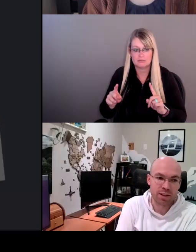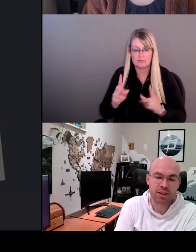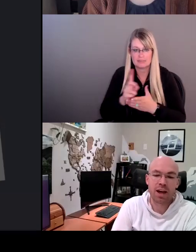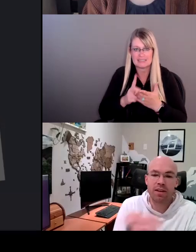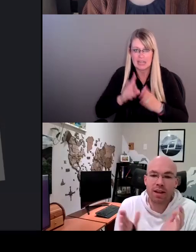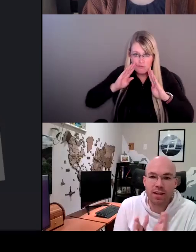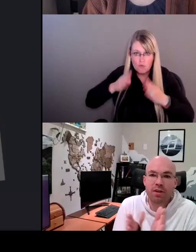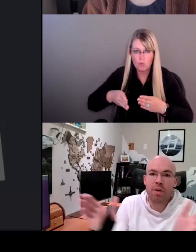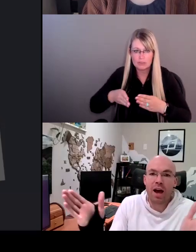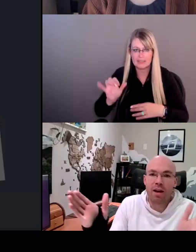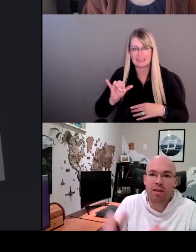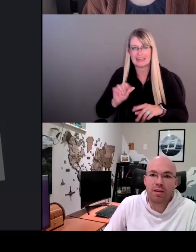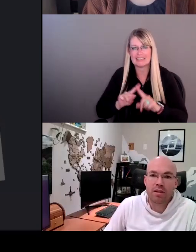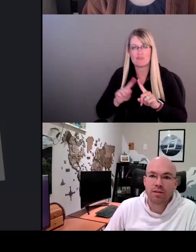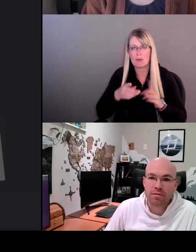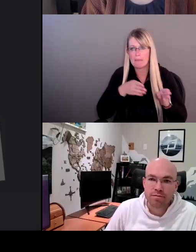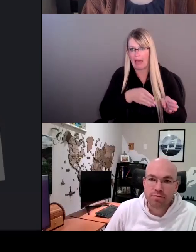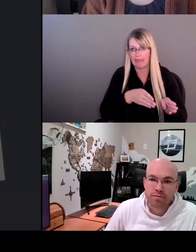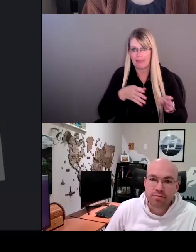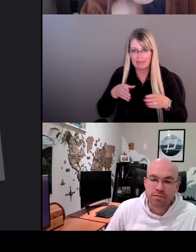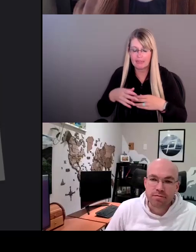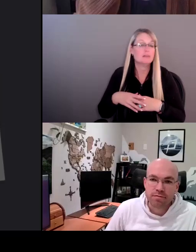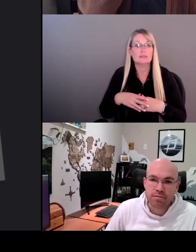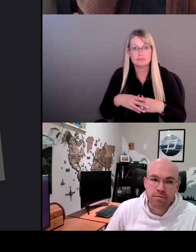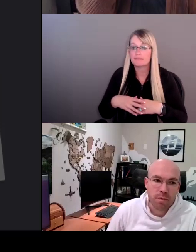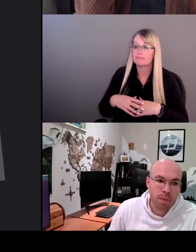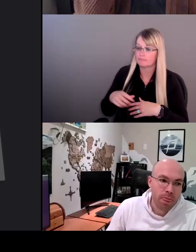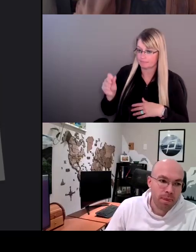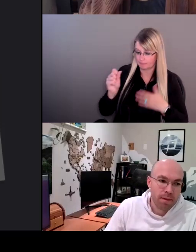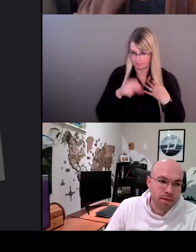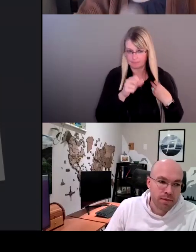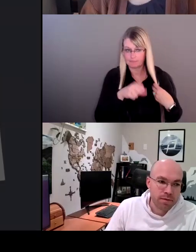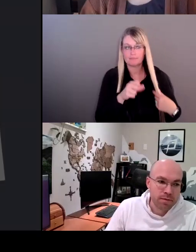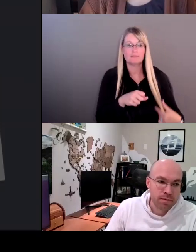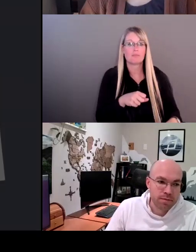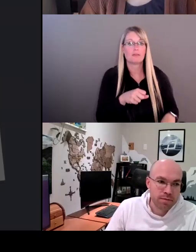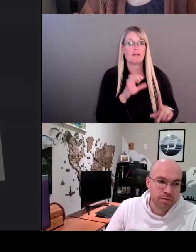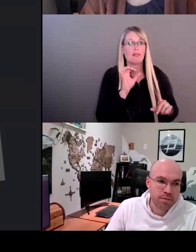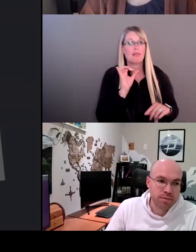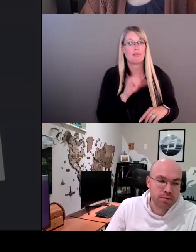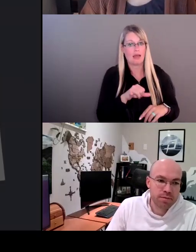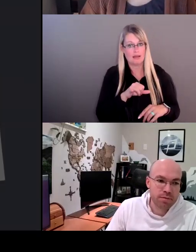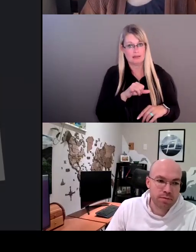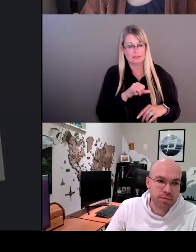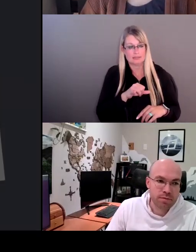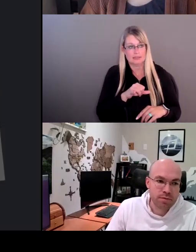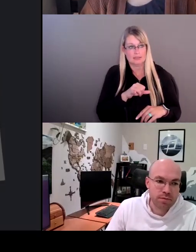and that's kind of a different path. >> Devon: Yes. This is something that